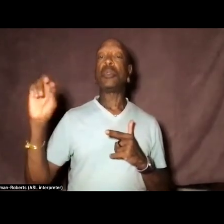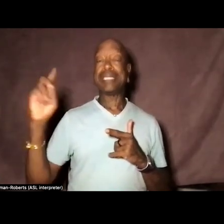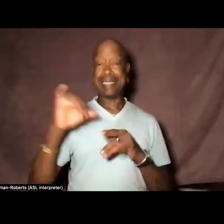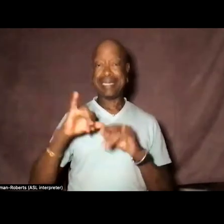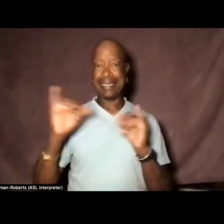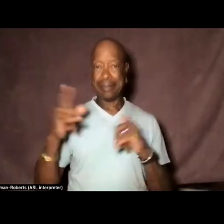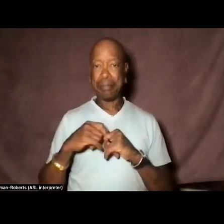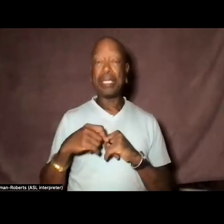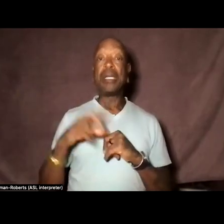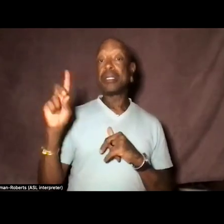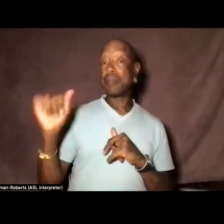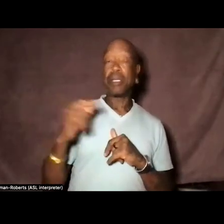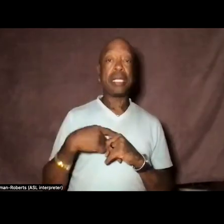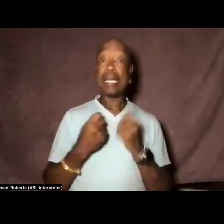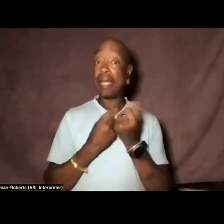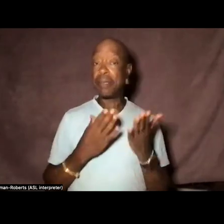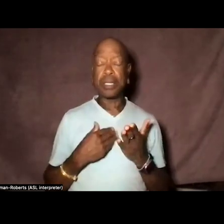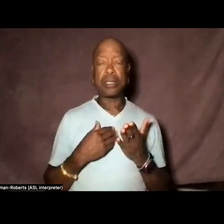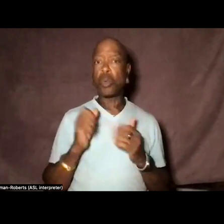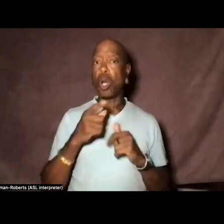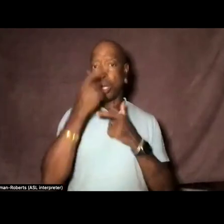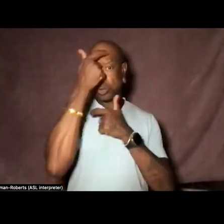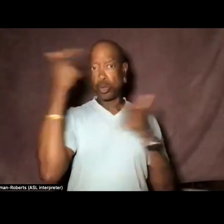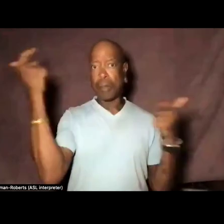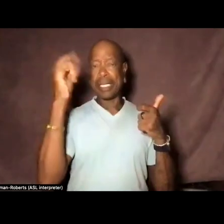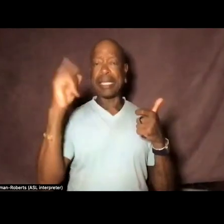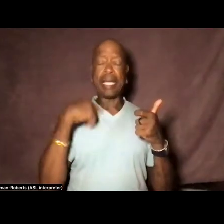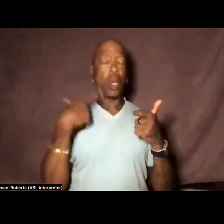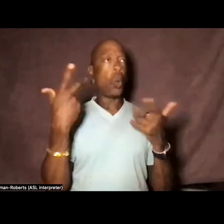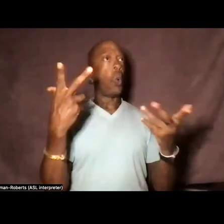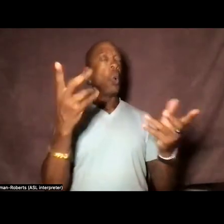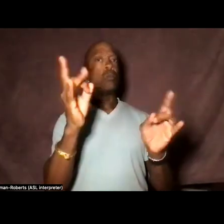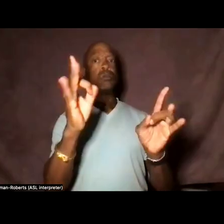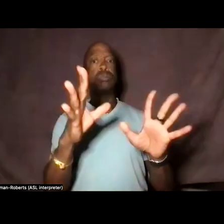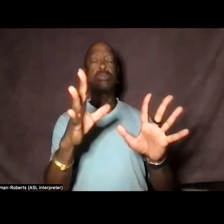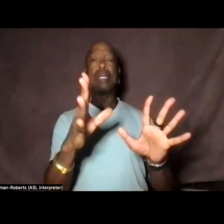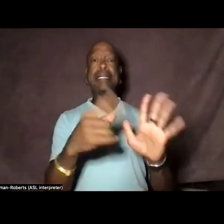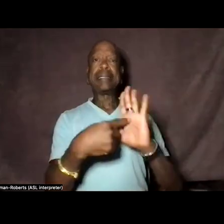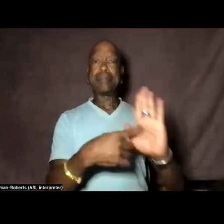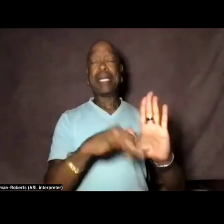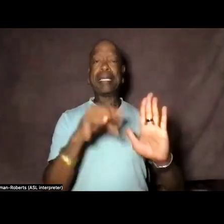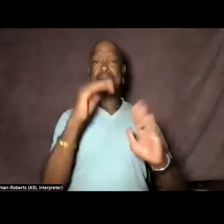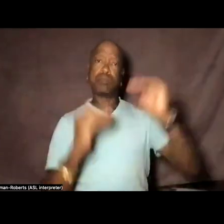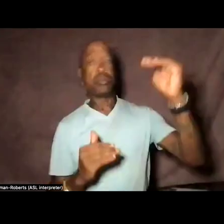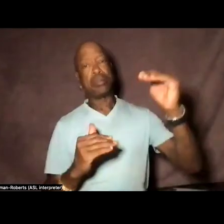all traumatized by the violent display of Injustice in this hearing despite